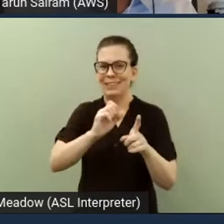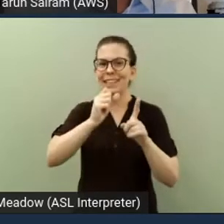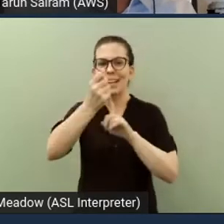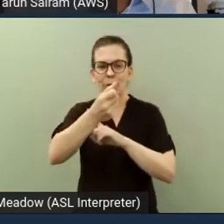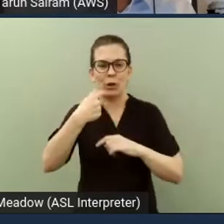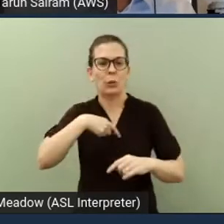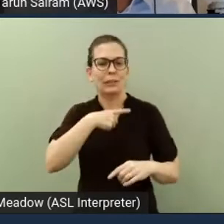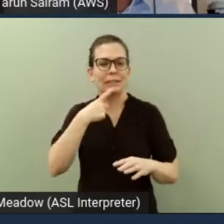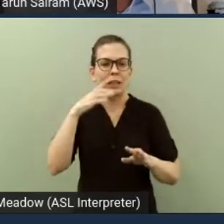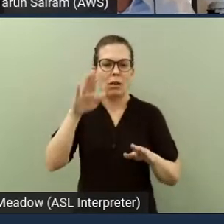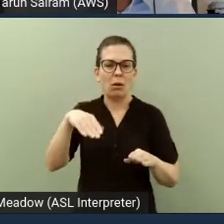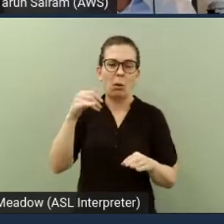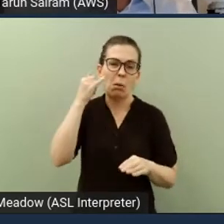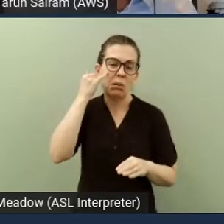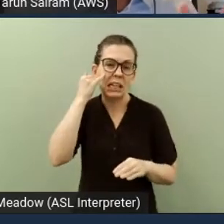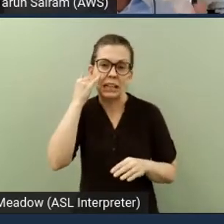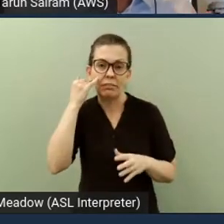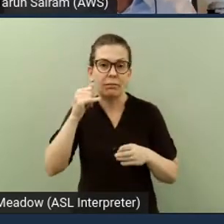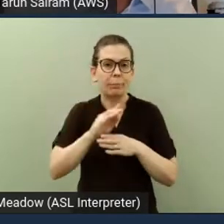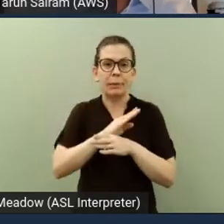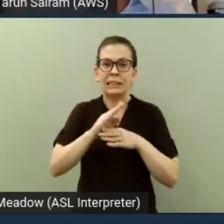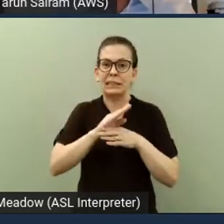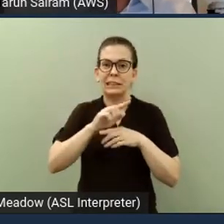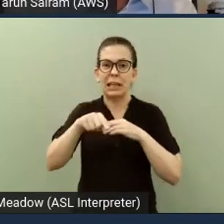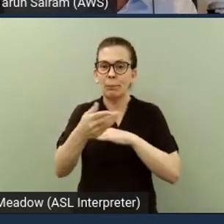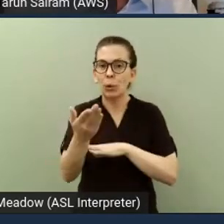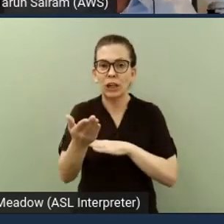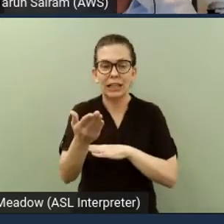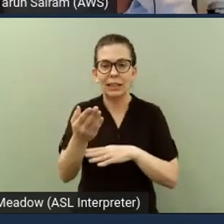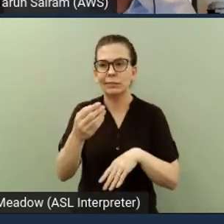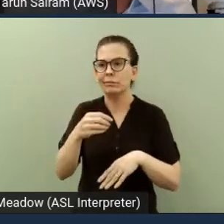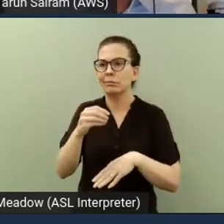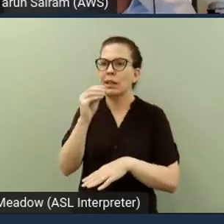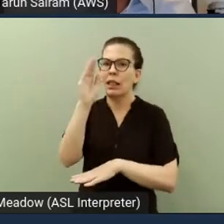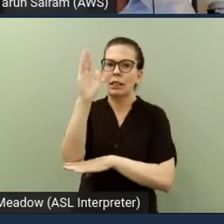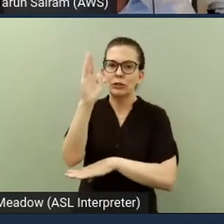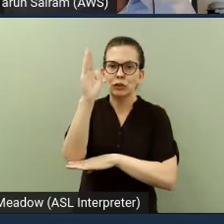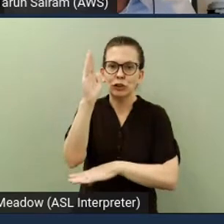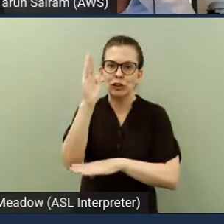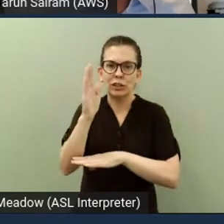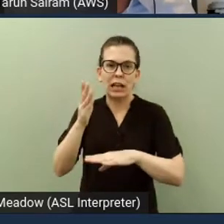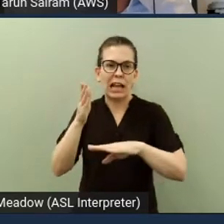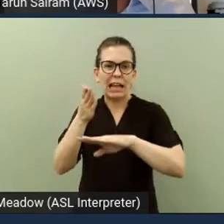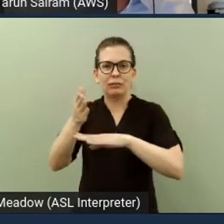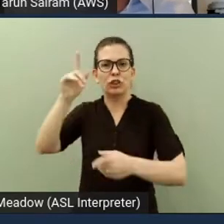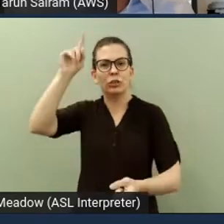hey, if you're like busy doing mornings and lunchtime. And after that your traffic cools off in the evening